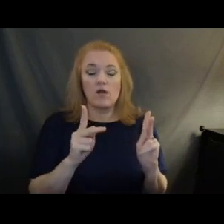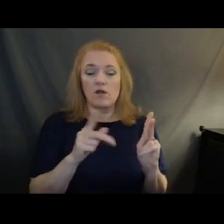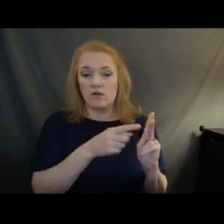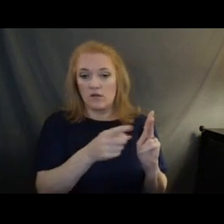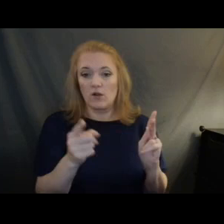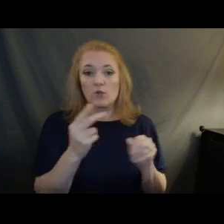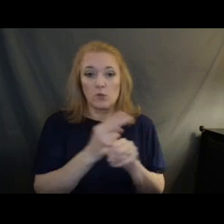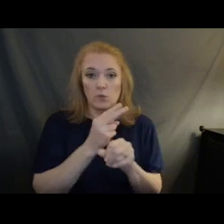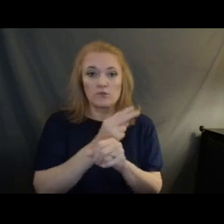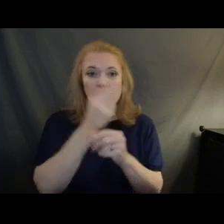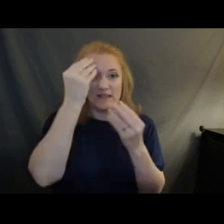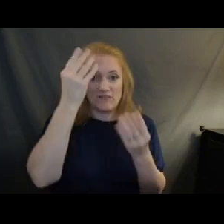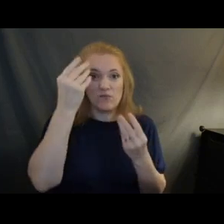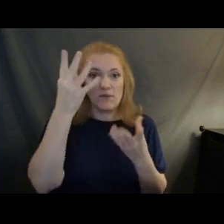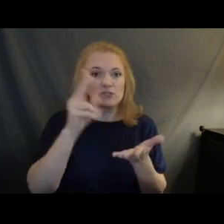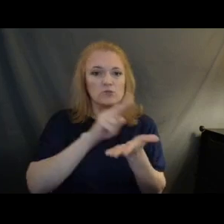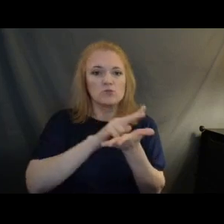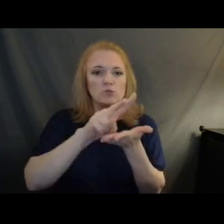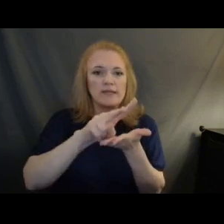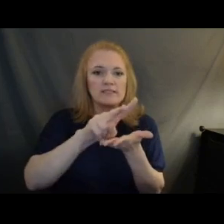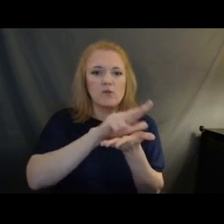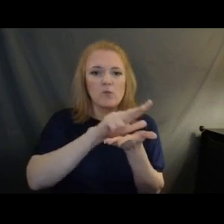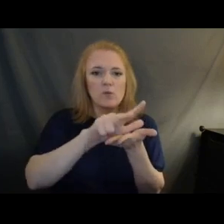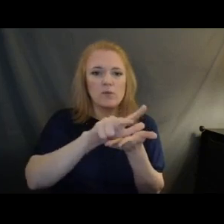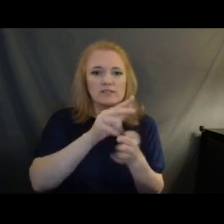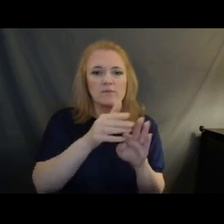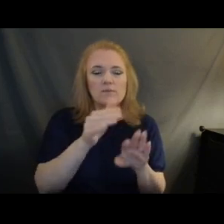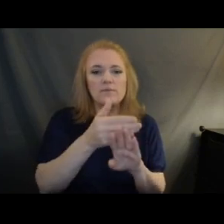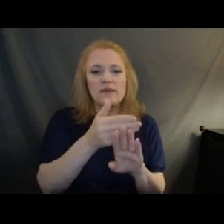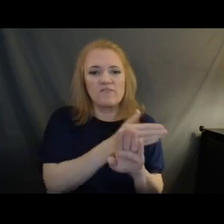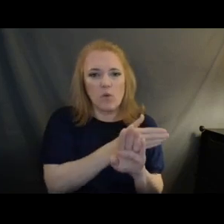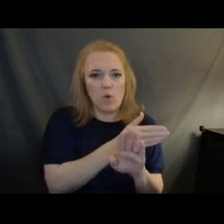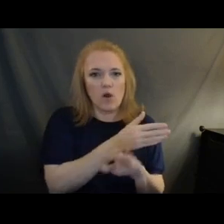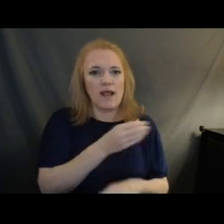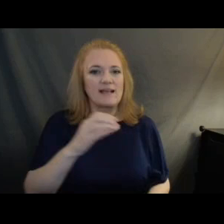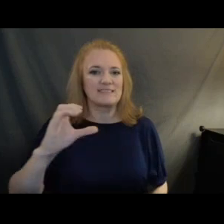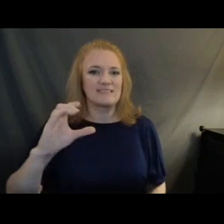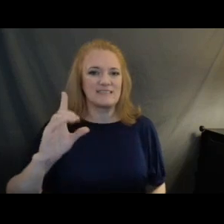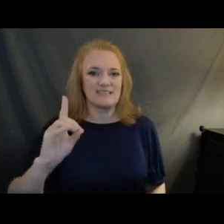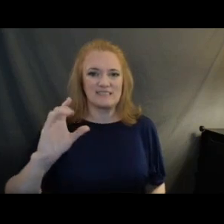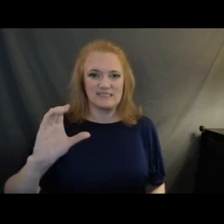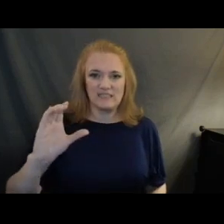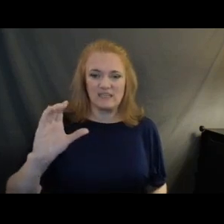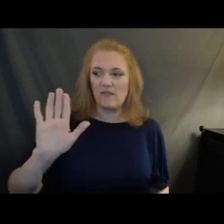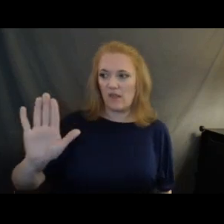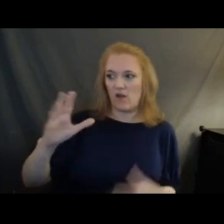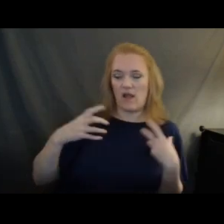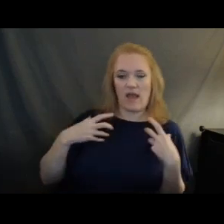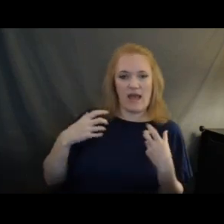information two to three weeks in advance and also looking at CDC and the health and heat tracker. A